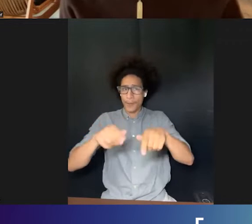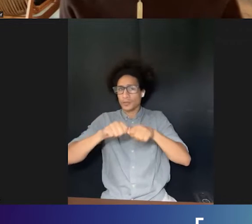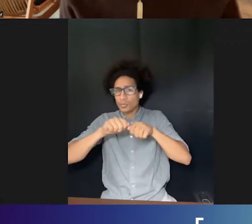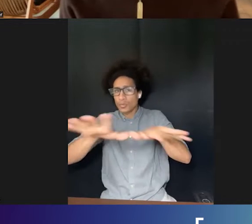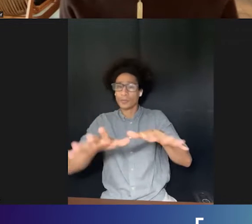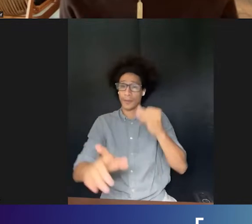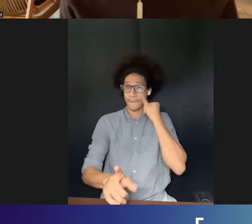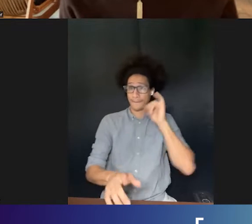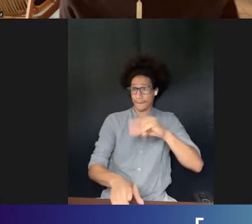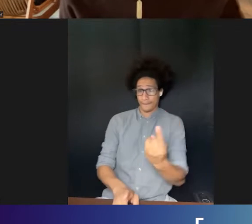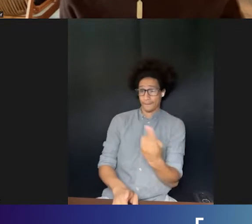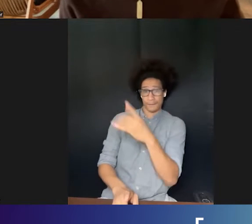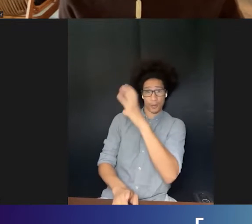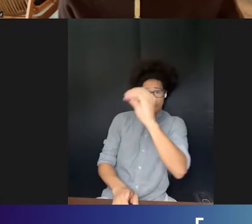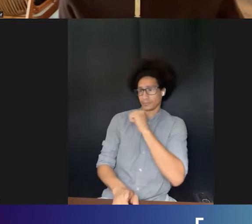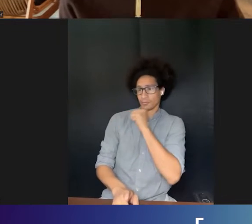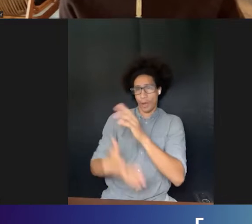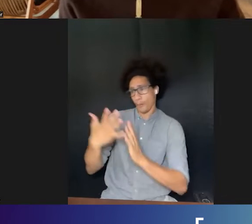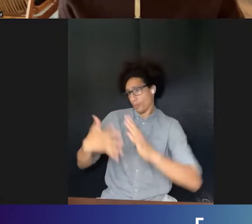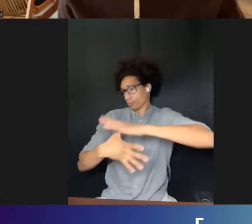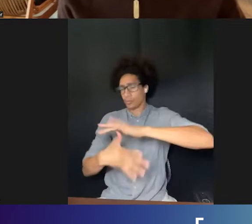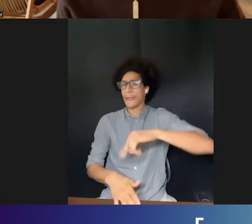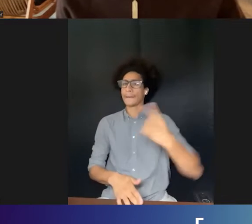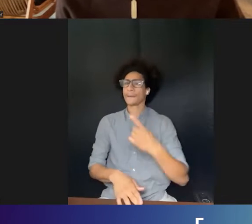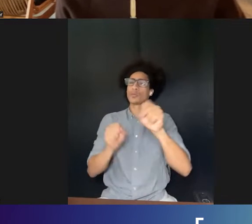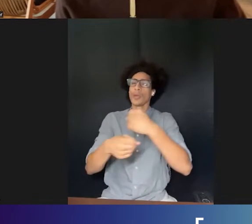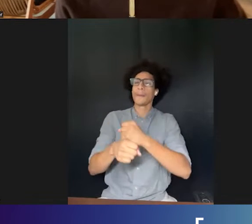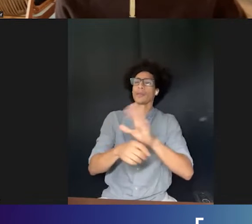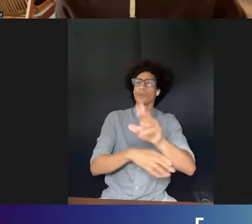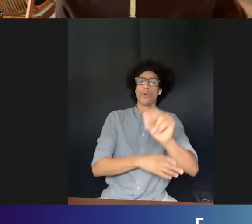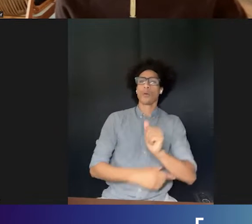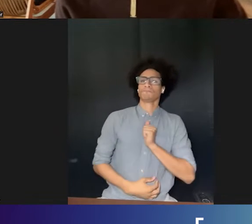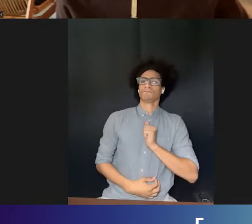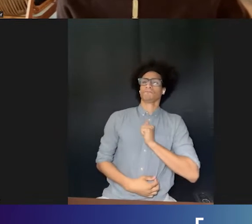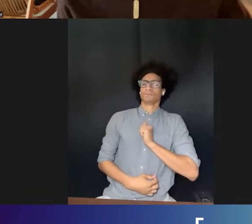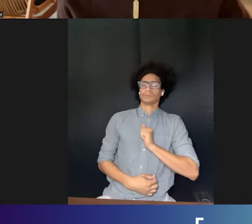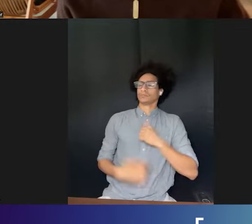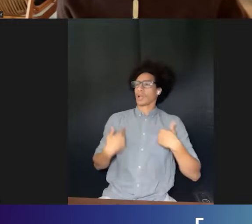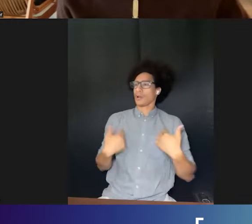Is that something that you can maintain some sort of autonomy and agency over? Because in a lot of ways, I think filmmakers are often,